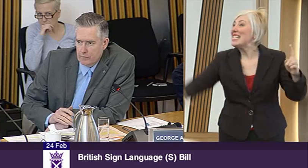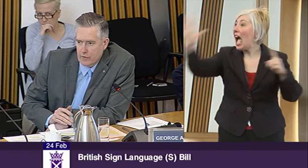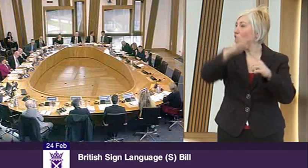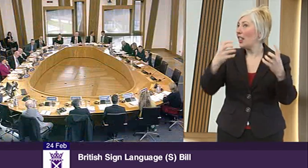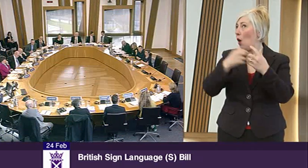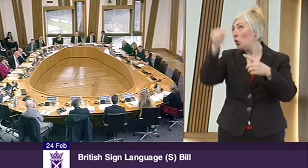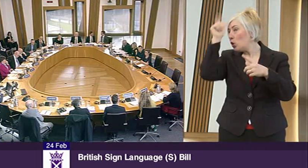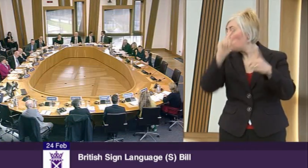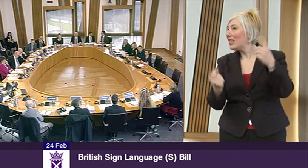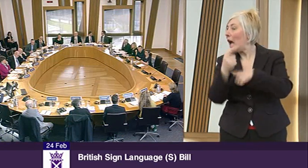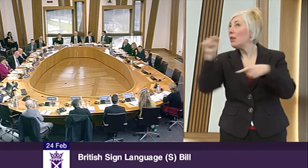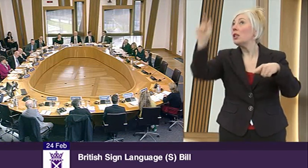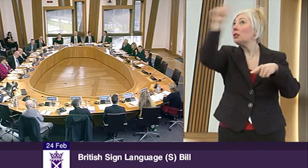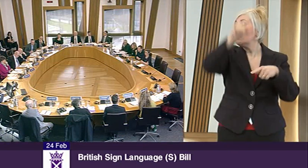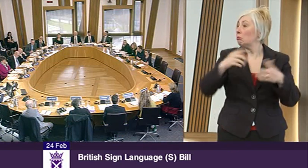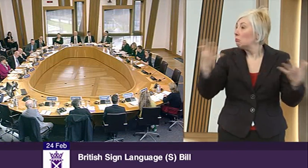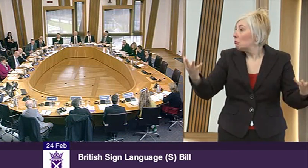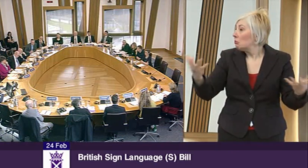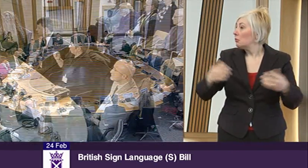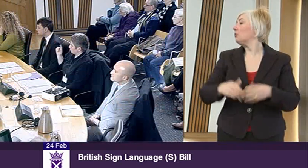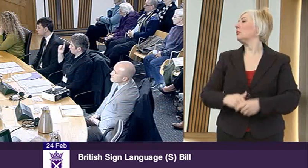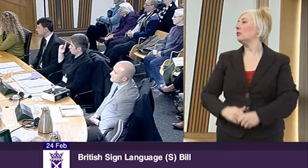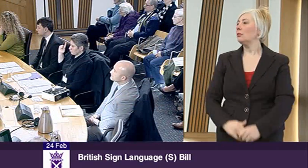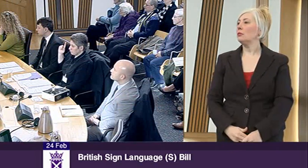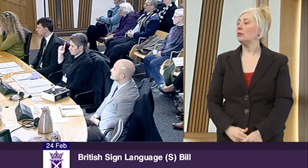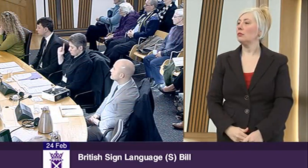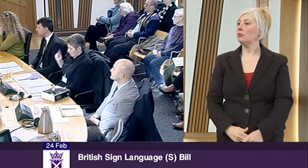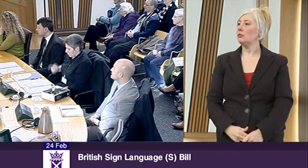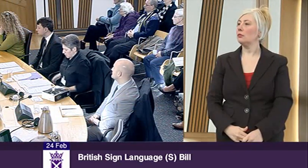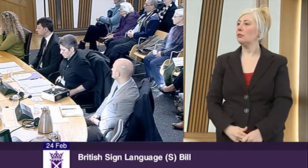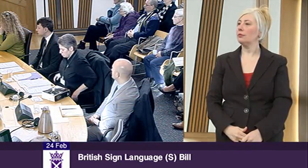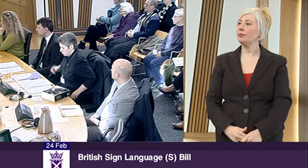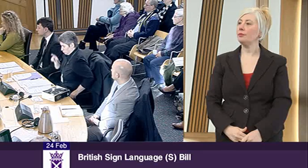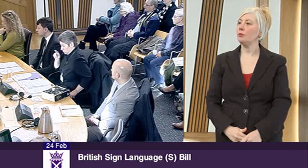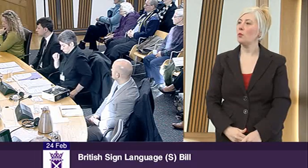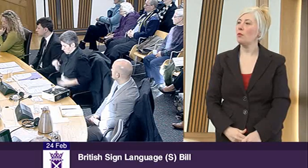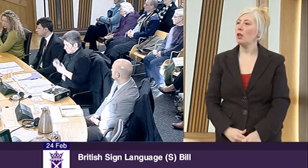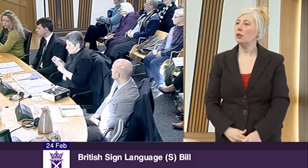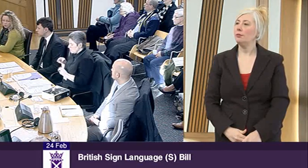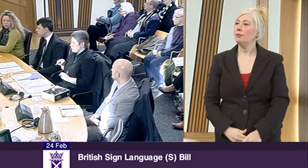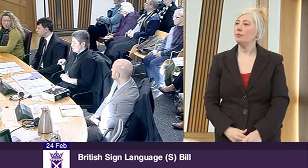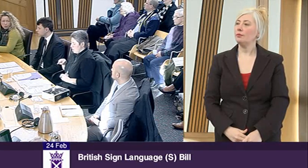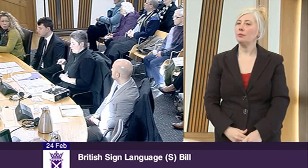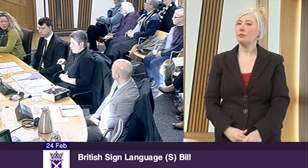lie with the reviews and